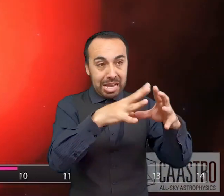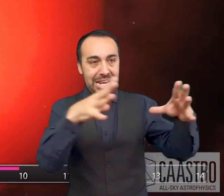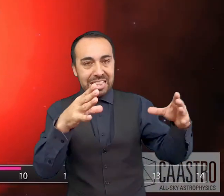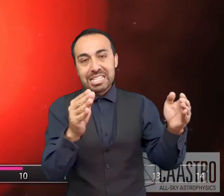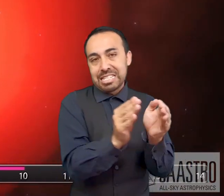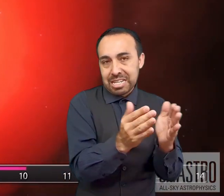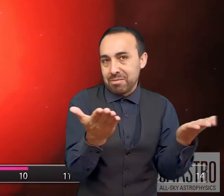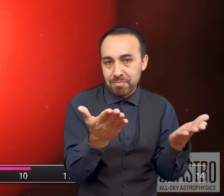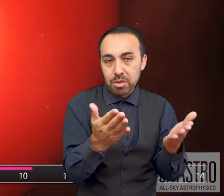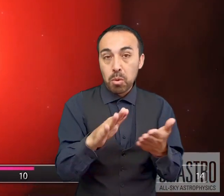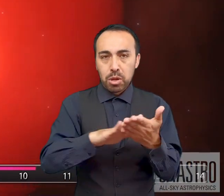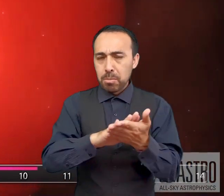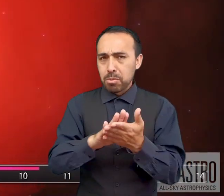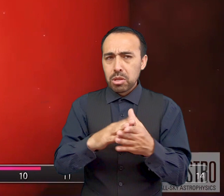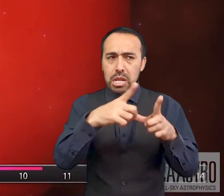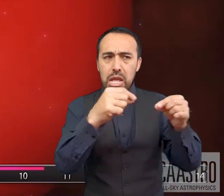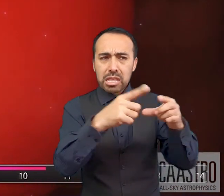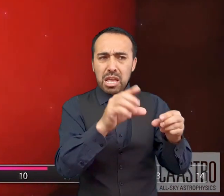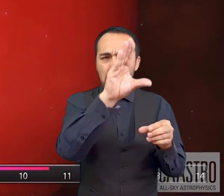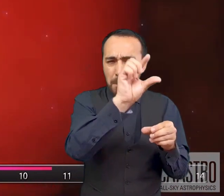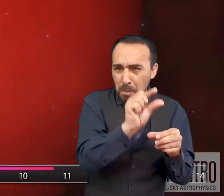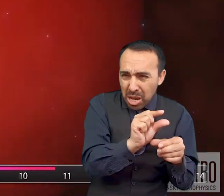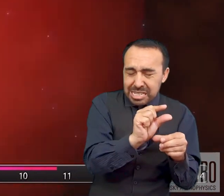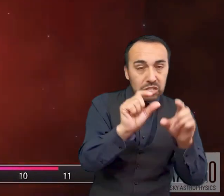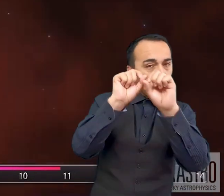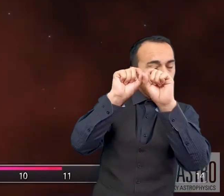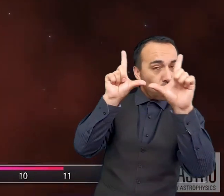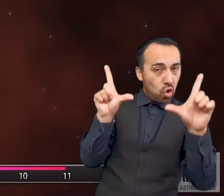the combustion of hydrogen and helium occurs in a lagged manner.